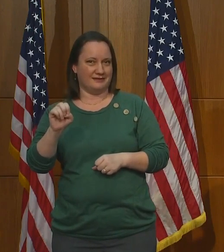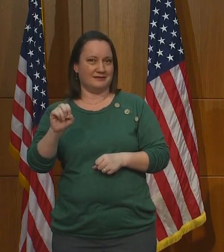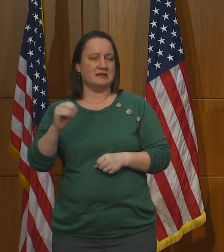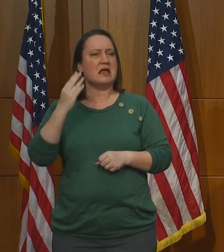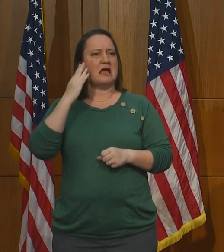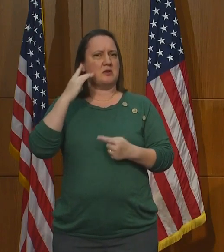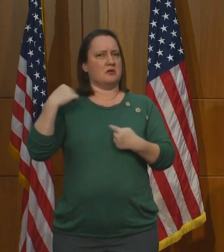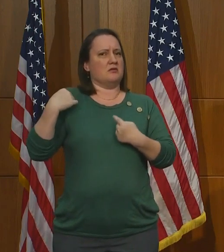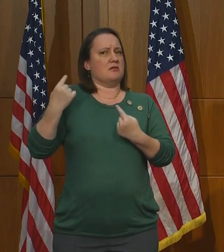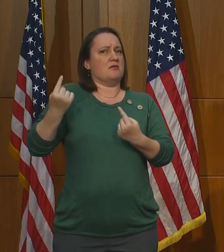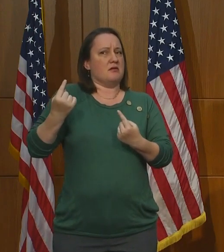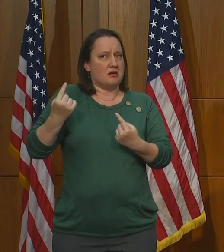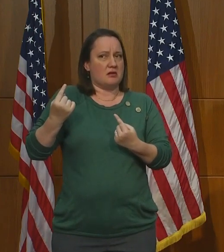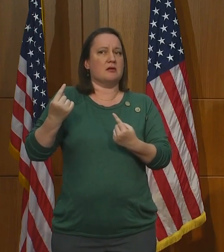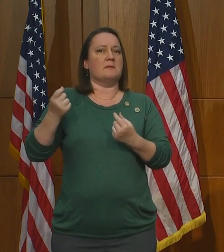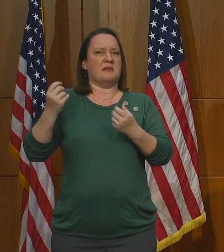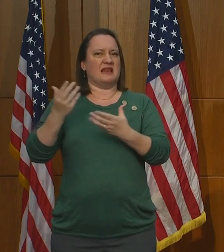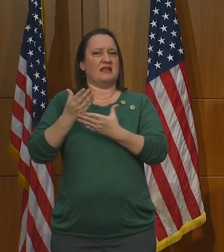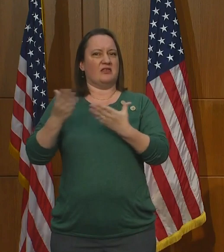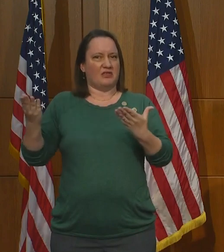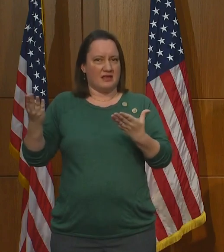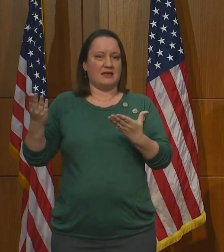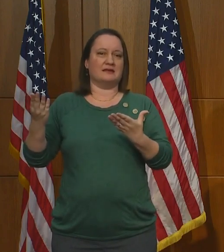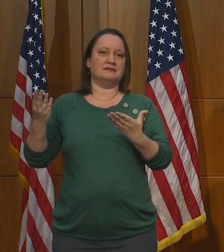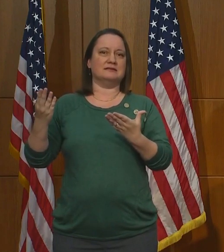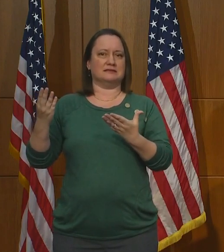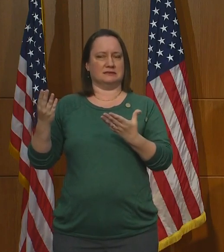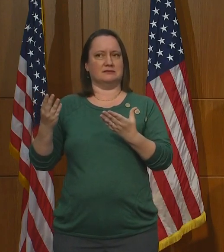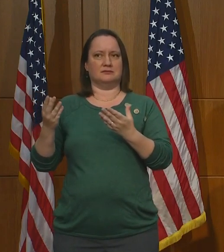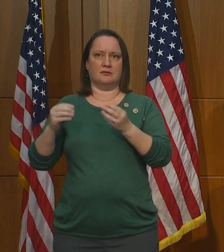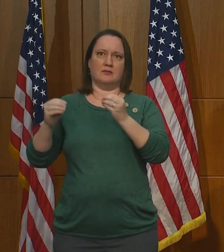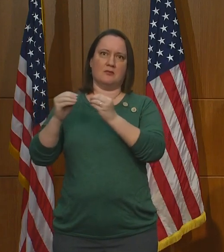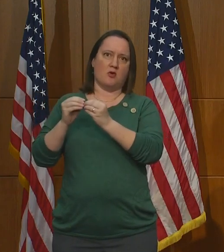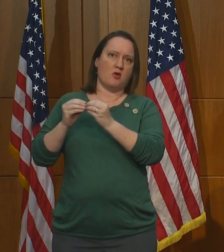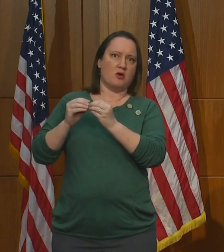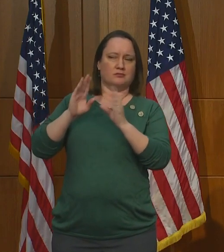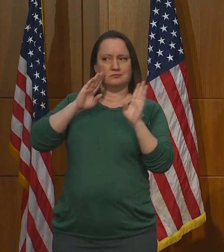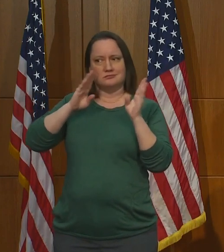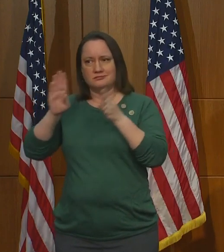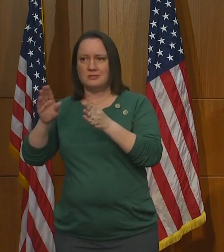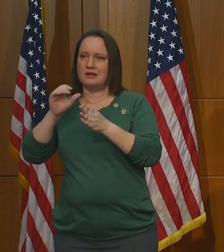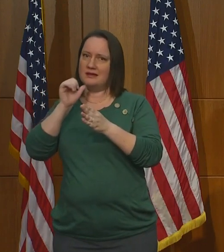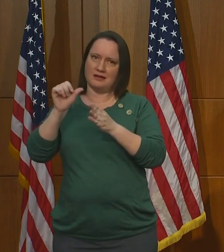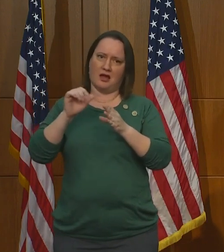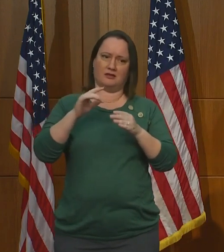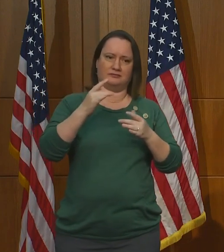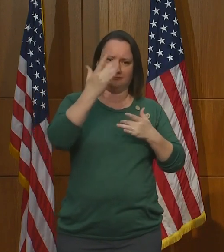UPDATE. I KNOW THAT RECENT EVENTS HAVE OVERSHADOWED THE